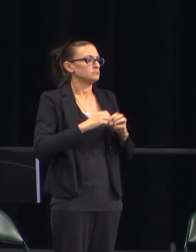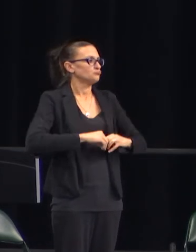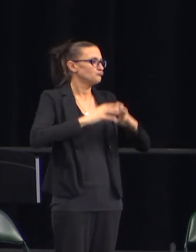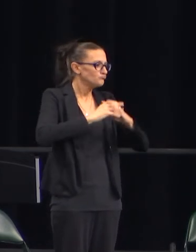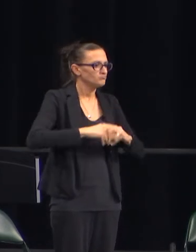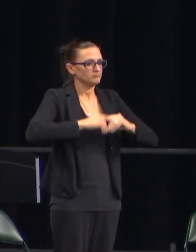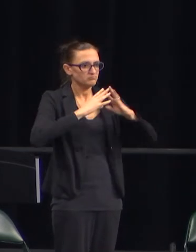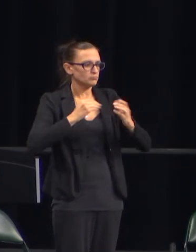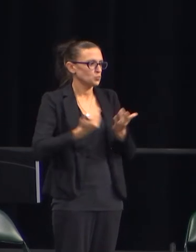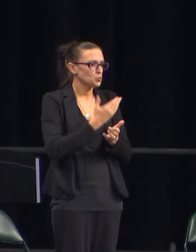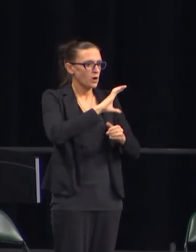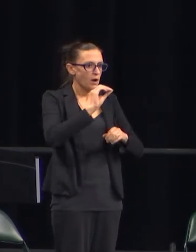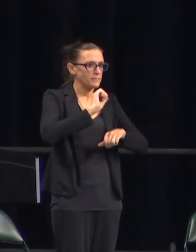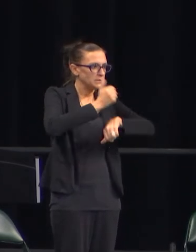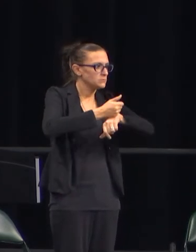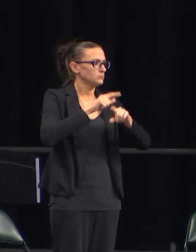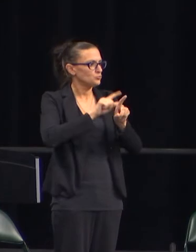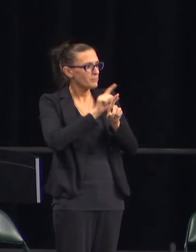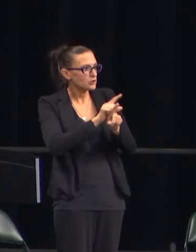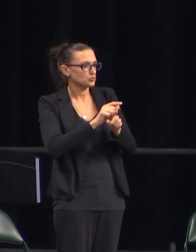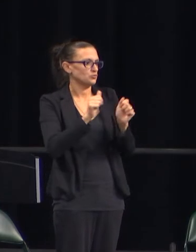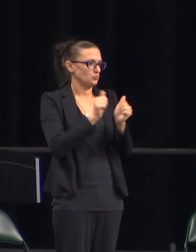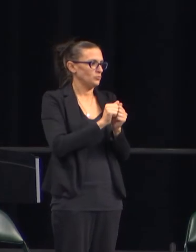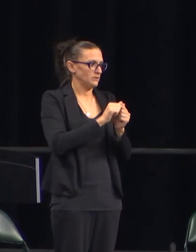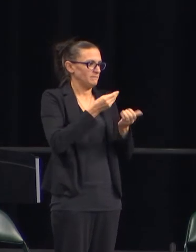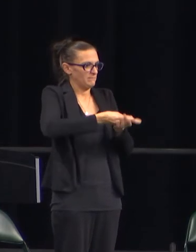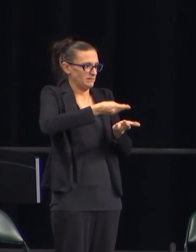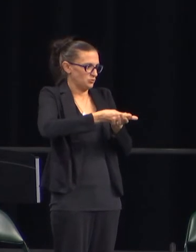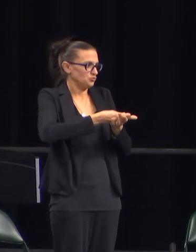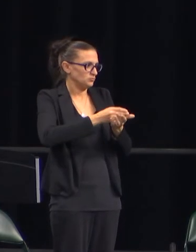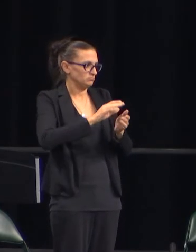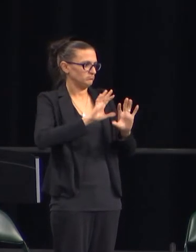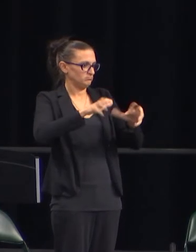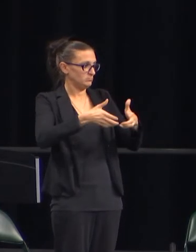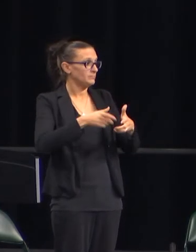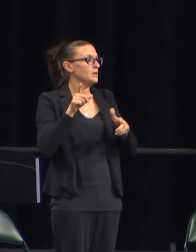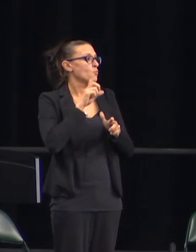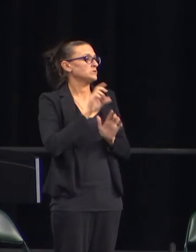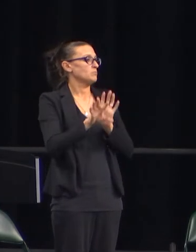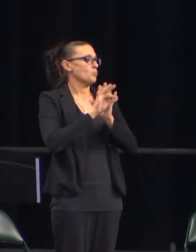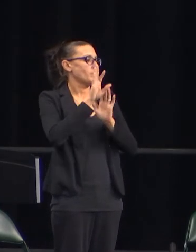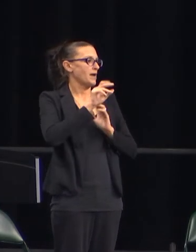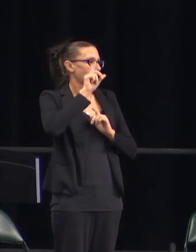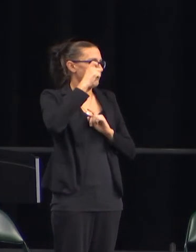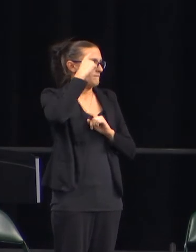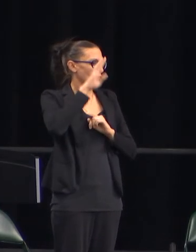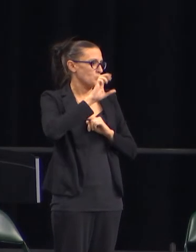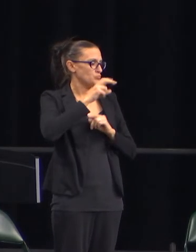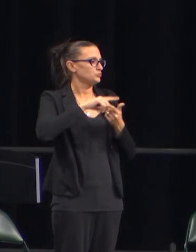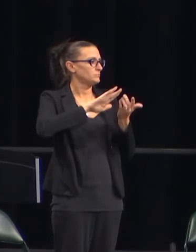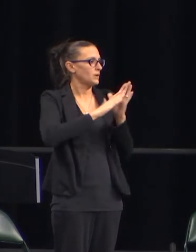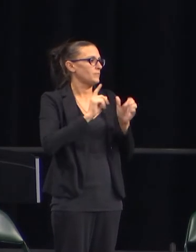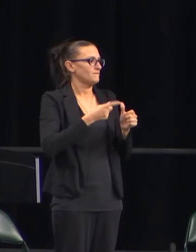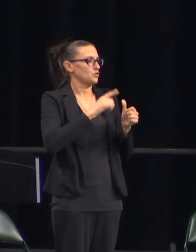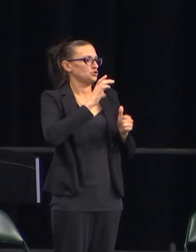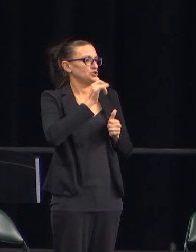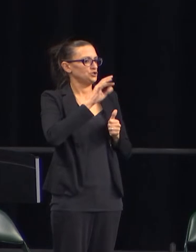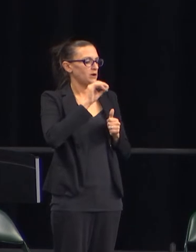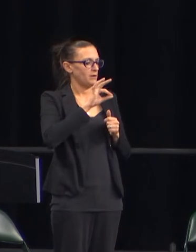to provide mentoring on financial backing. Pete was appointed by Governor Bush to be the first Chair of the Texas Turnpike Authority,